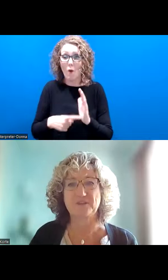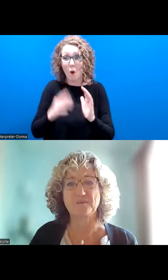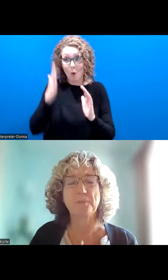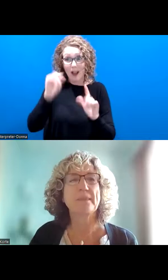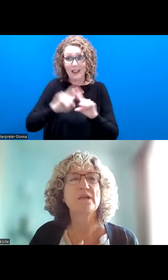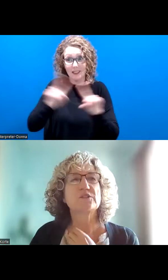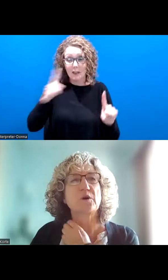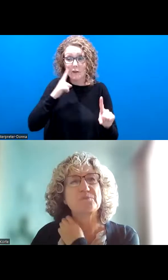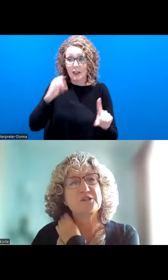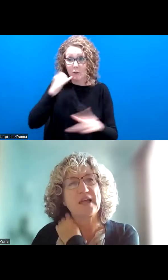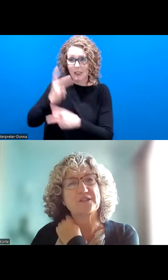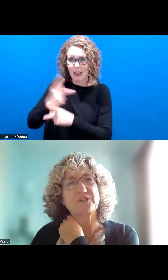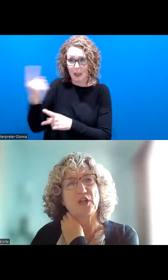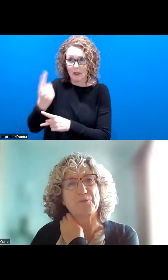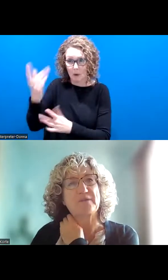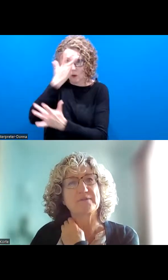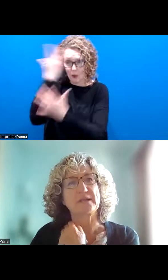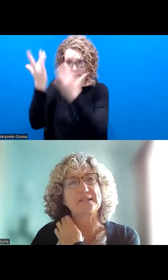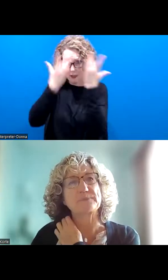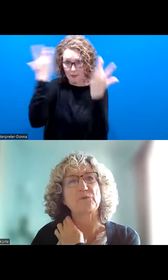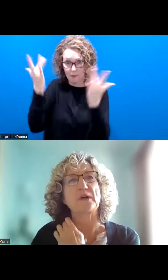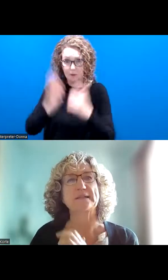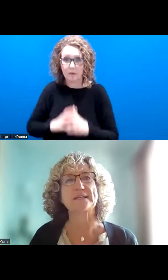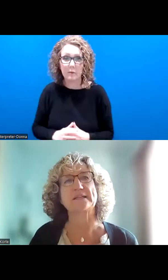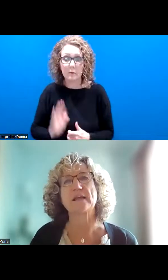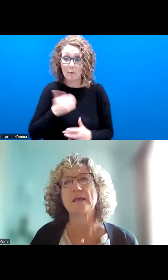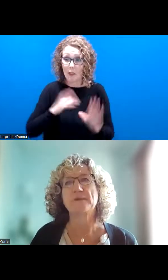, it is a more efficient and effective way to pay for long-term care by provide